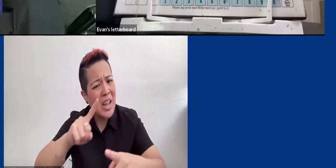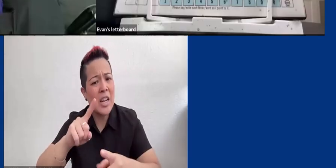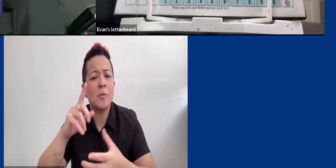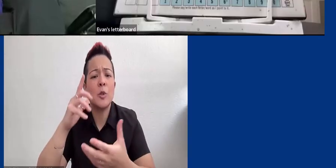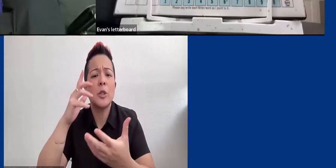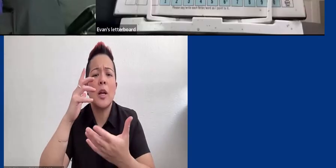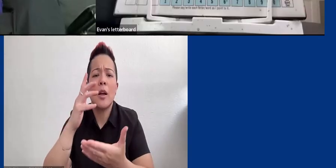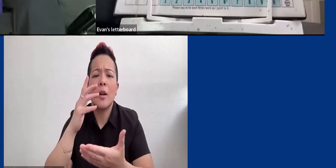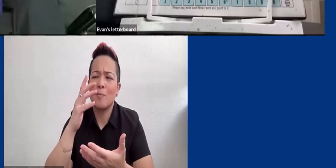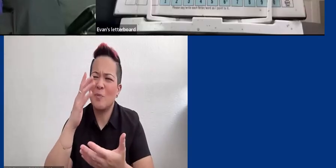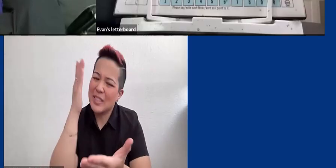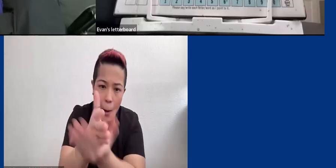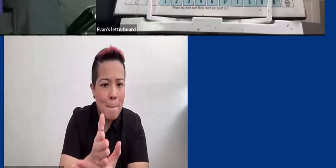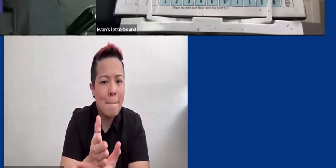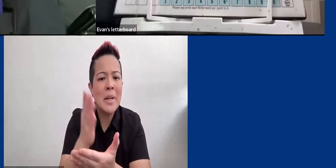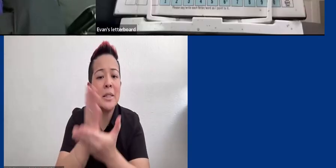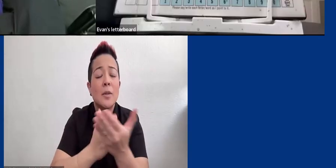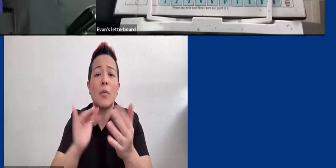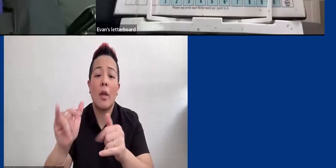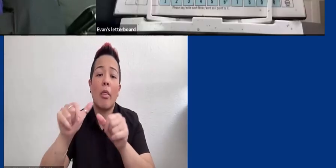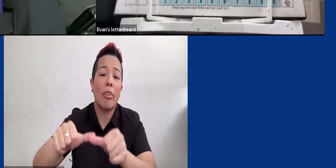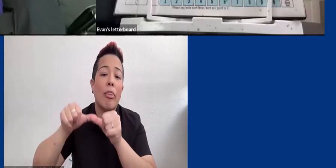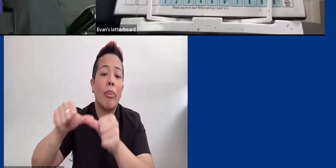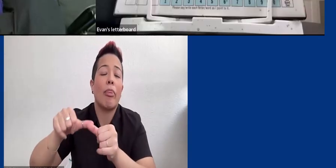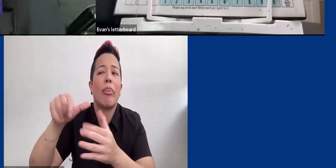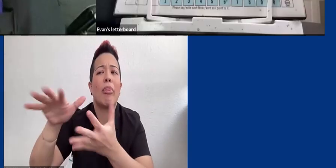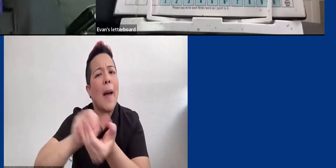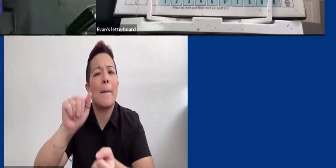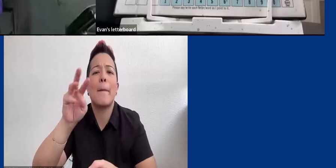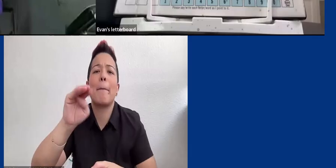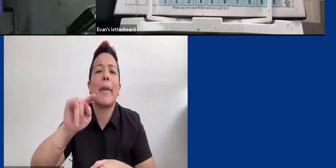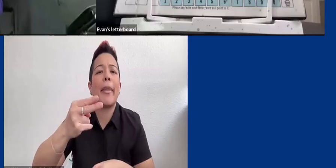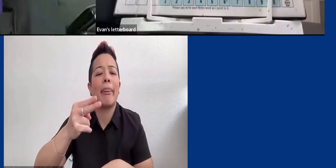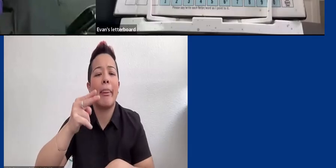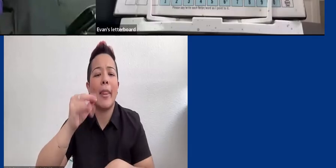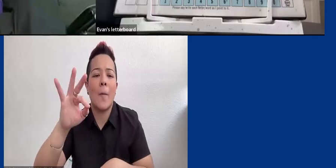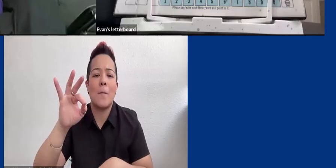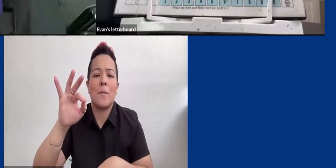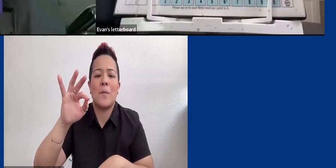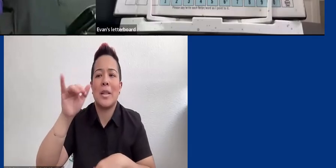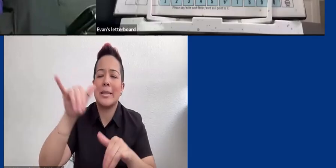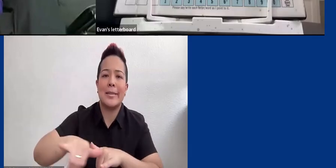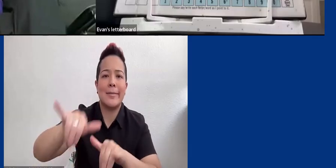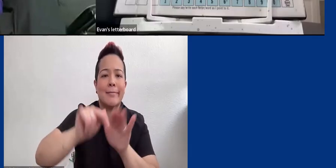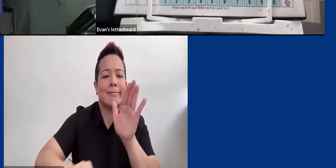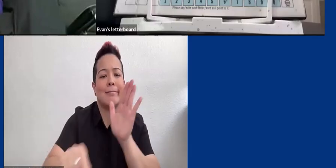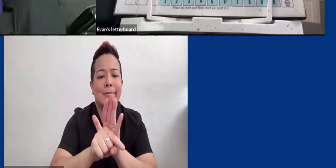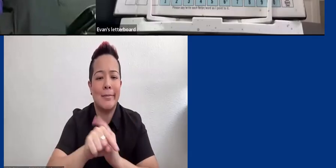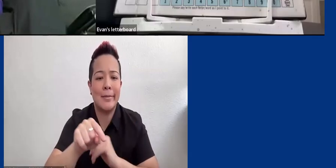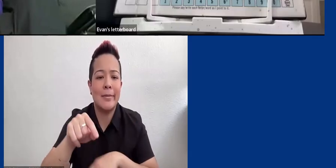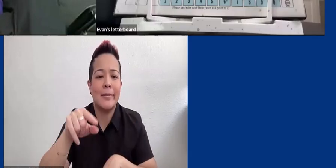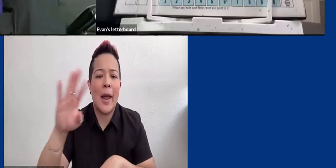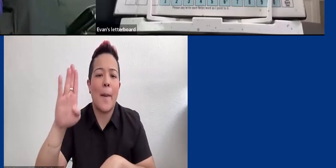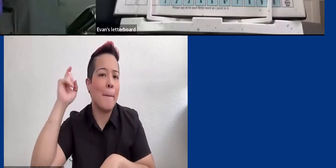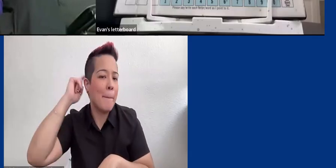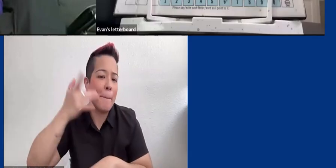disabled people hold about sex and disability by presenting sex positive stories from the source we can